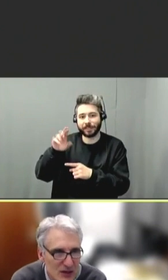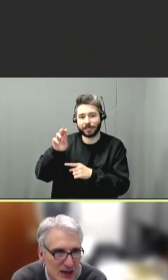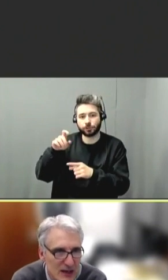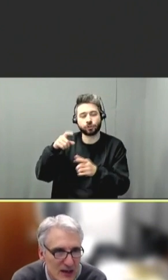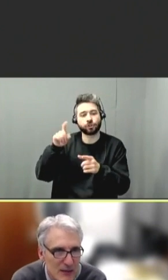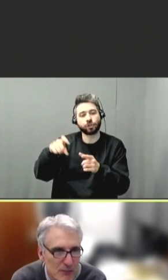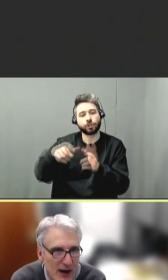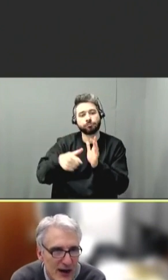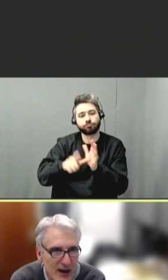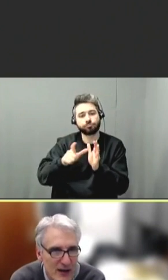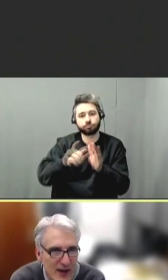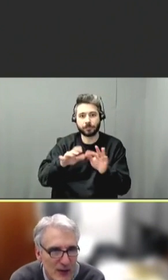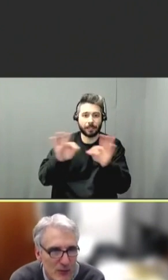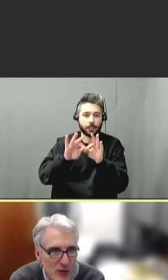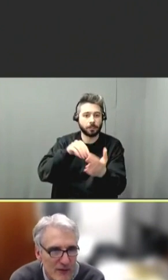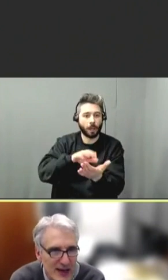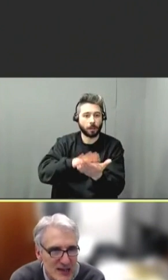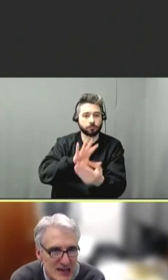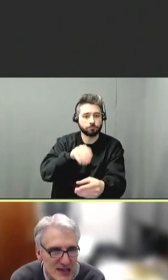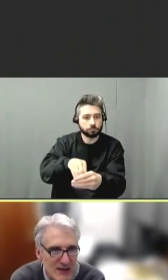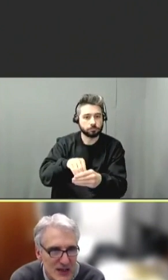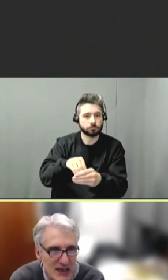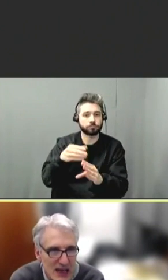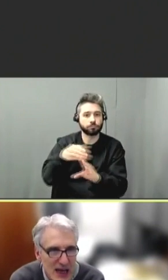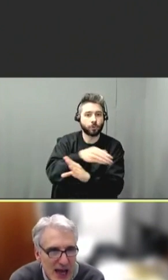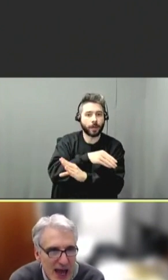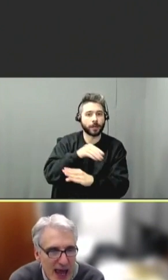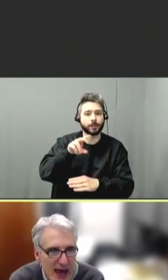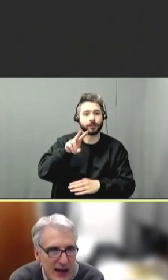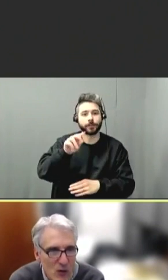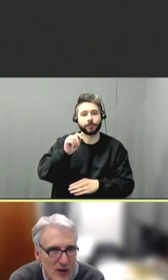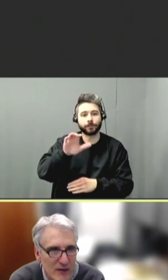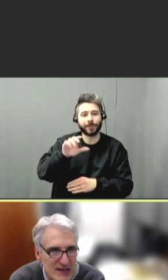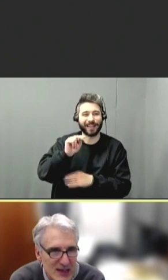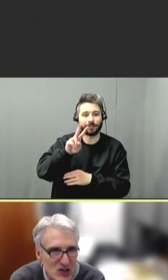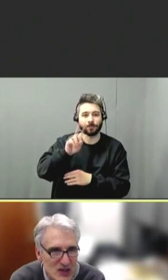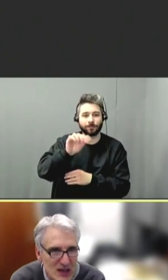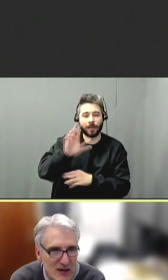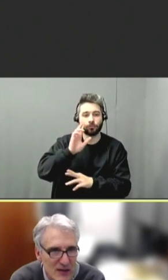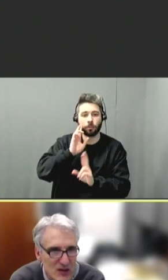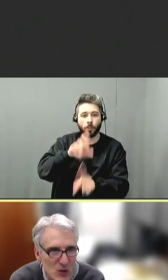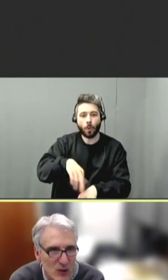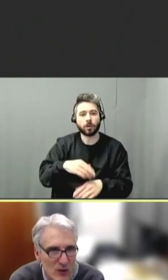including the prior NVAC report on vaccine safety, and relevant sections of the 21